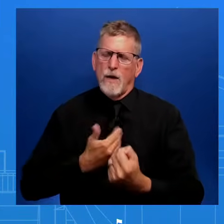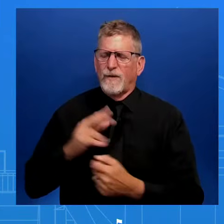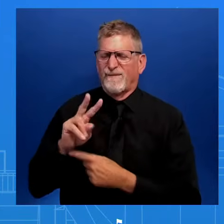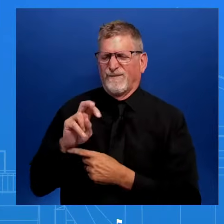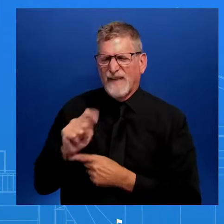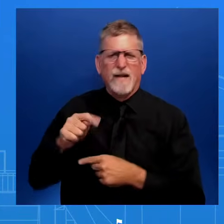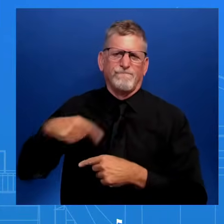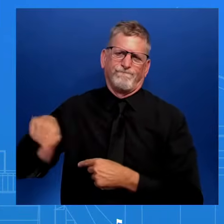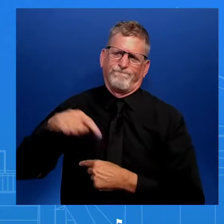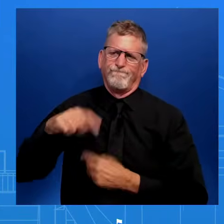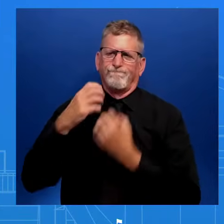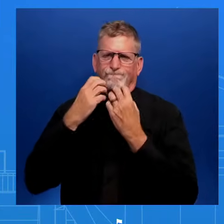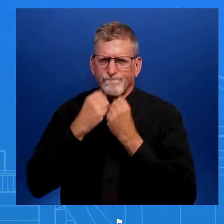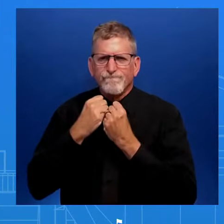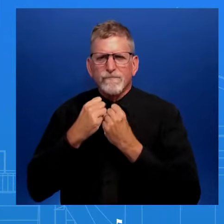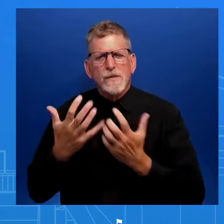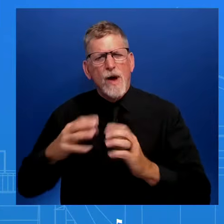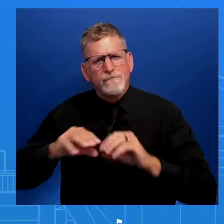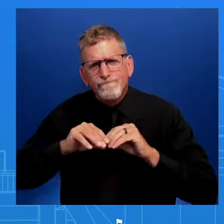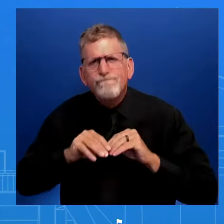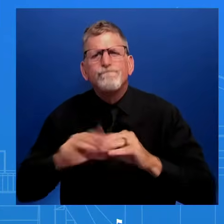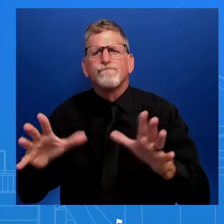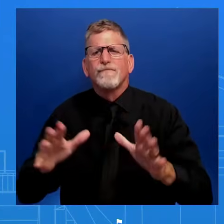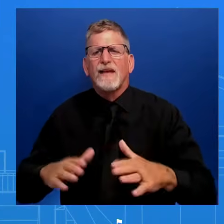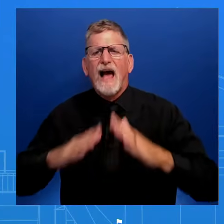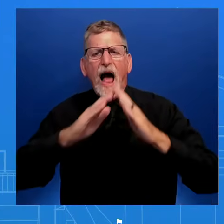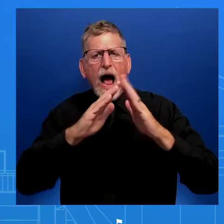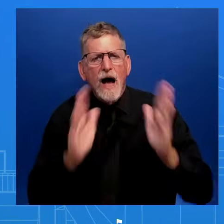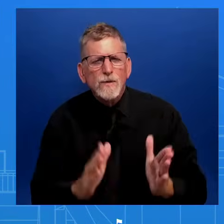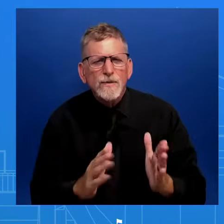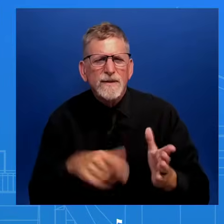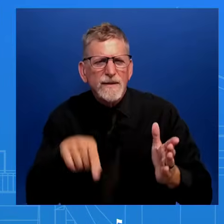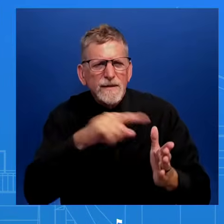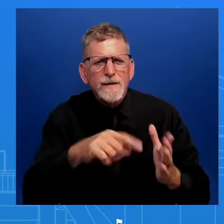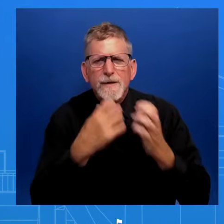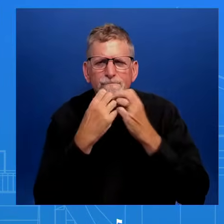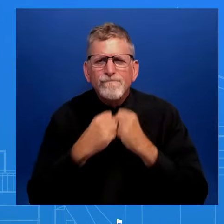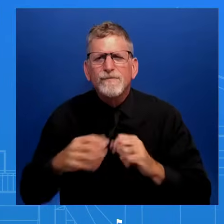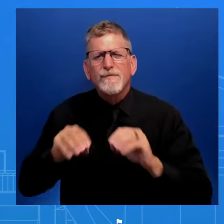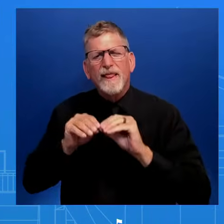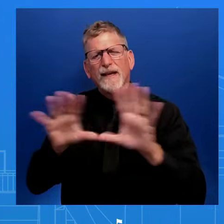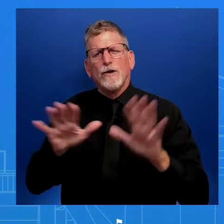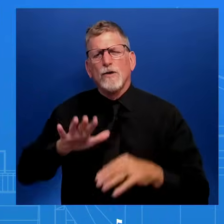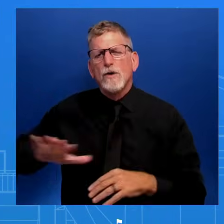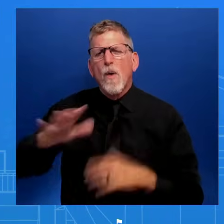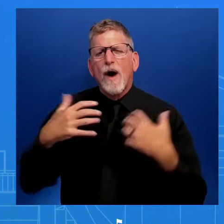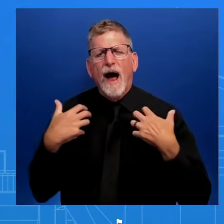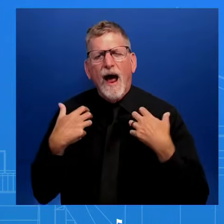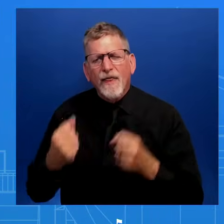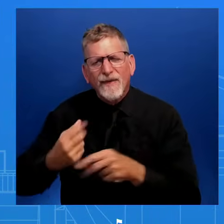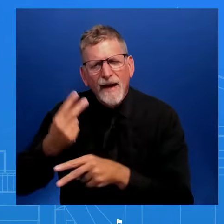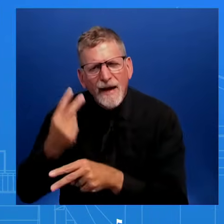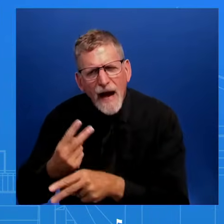than 32 million tons of grain being exported to world markets. Russia's actions to take such a significant amount of food products